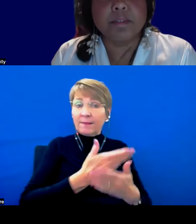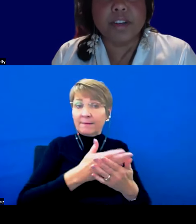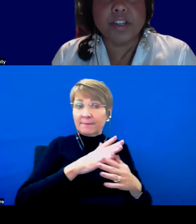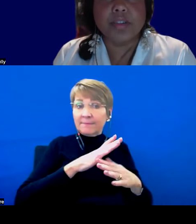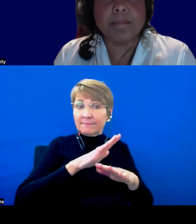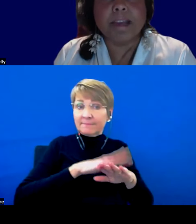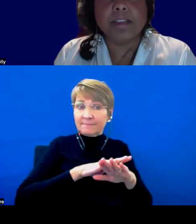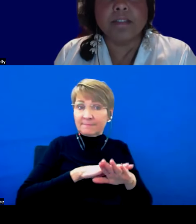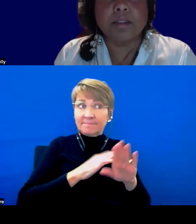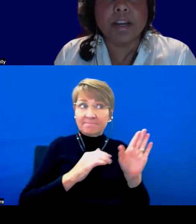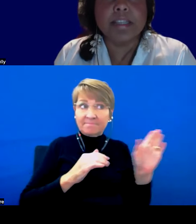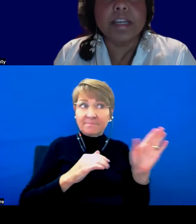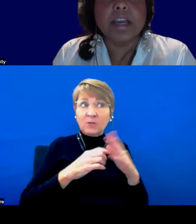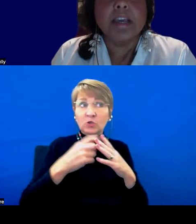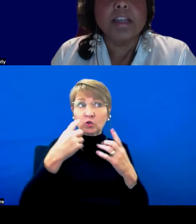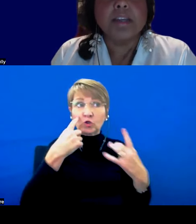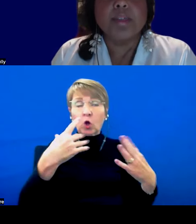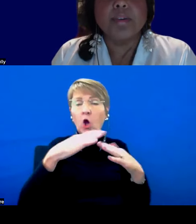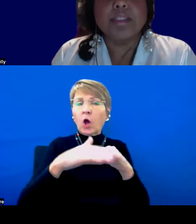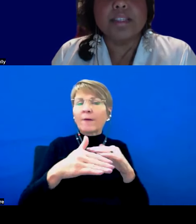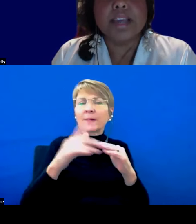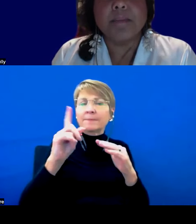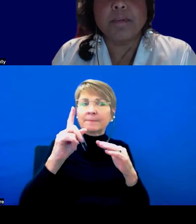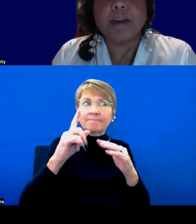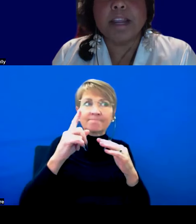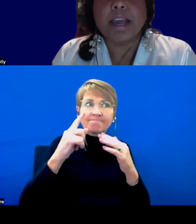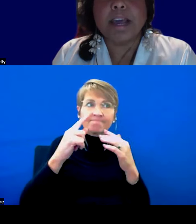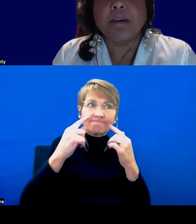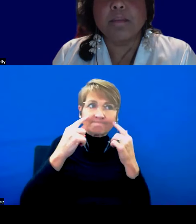functional impacts on the right. So I thought this table might help you